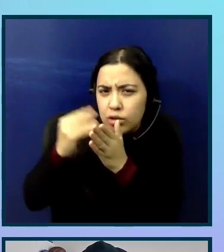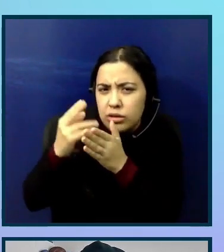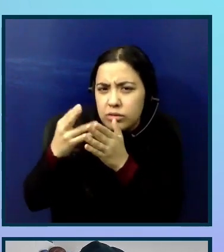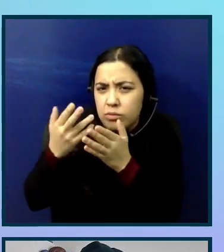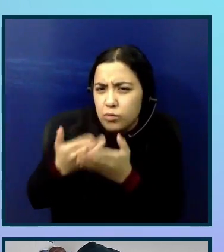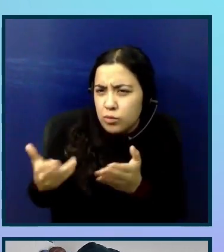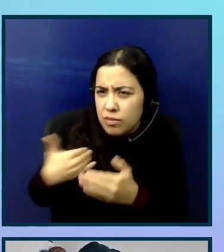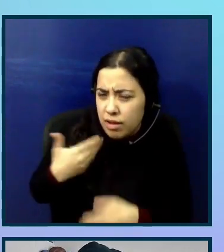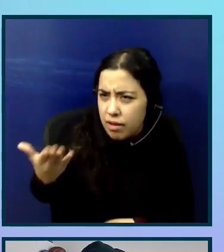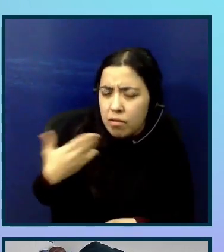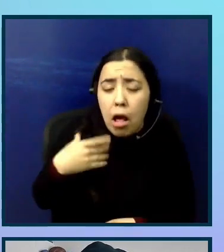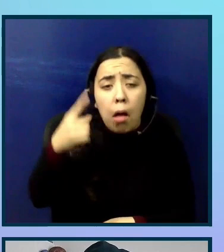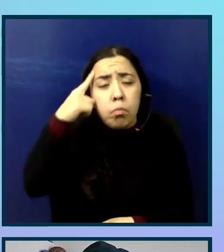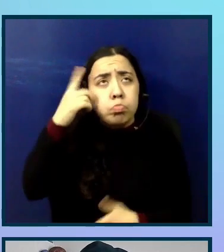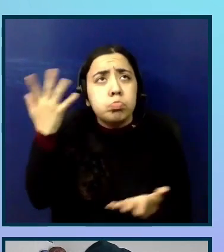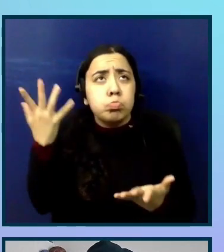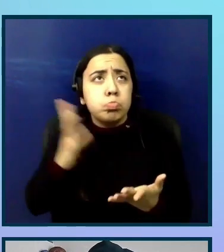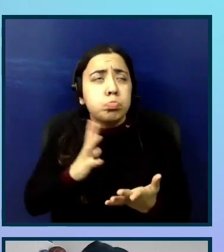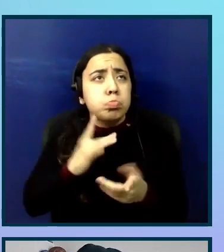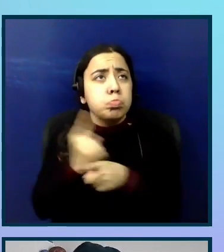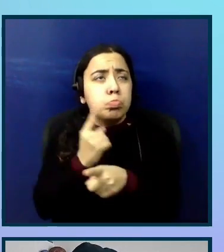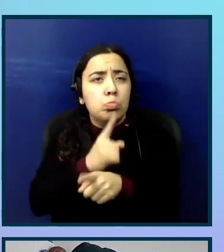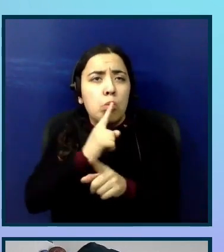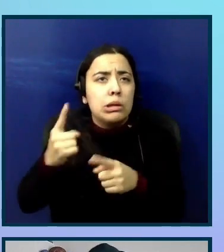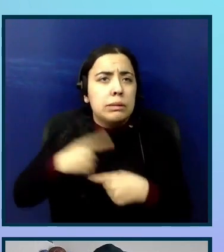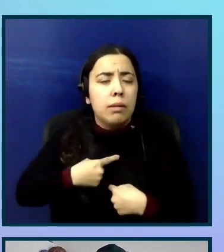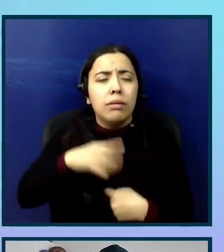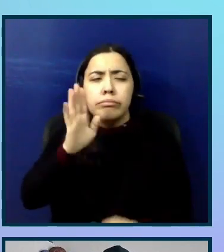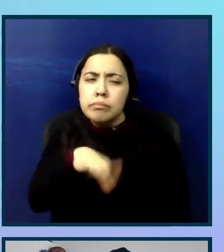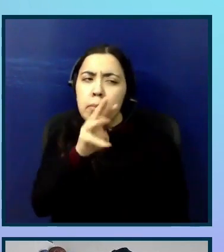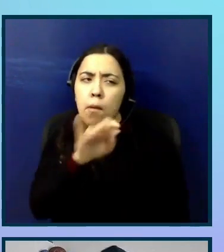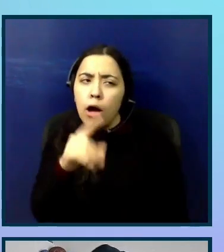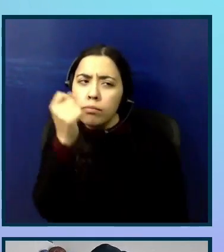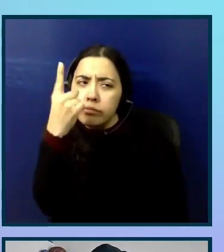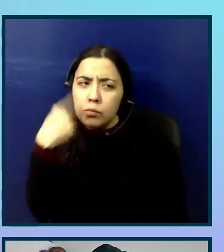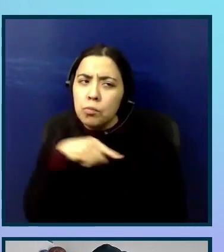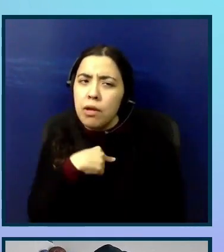And I figured I would get a decent amount of responses of, well, Mark, we have a lot of teams